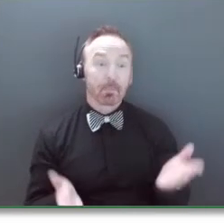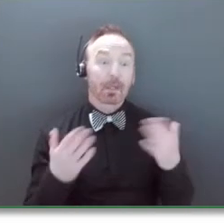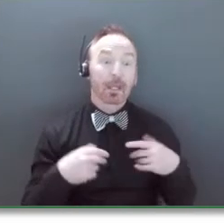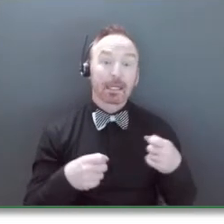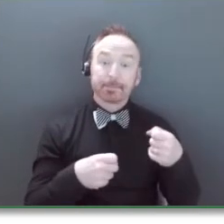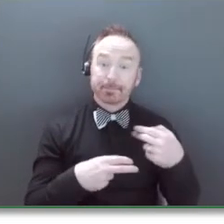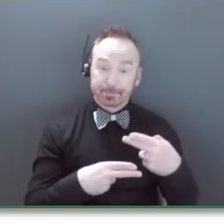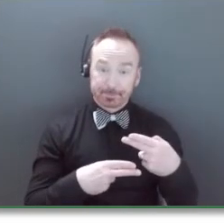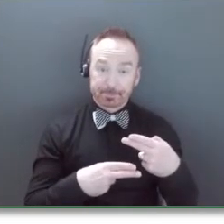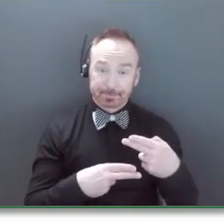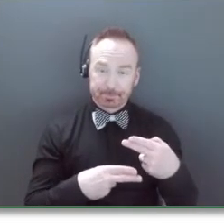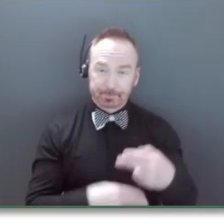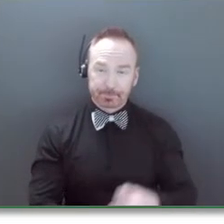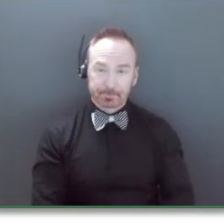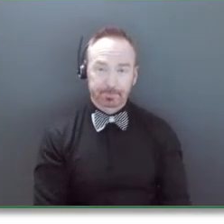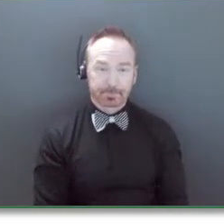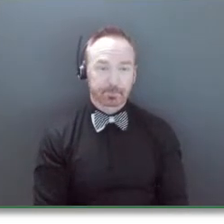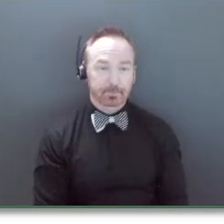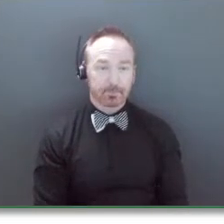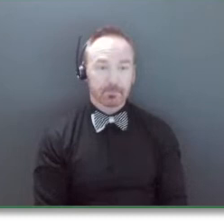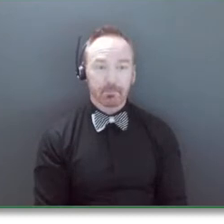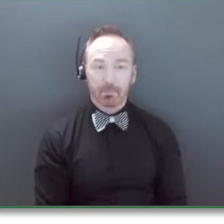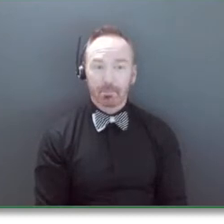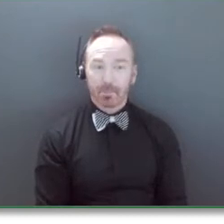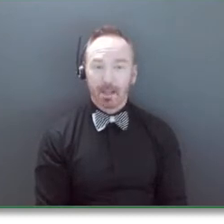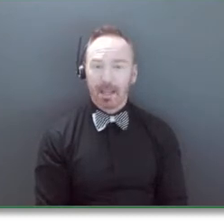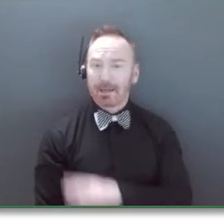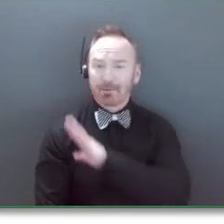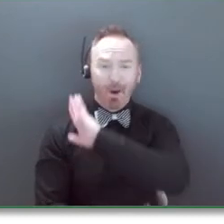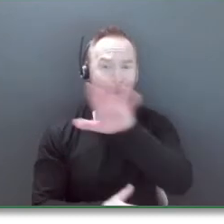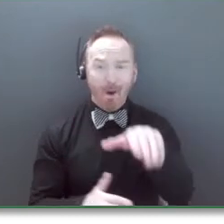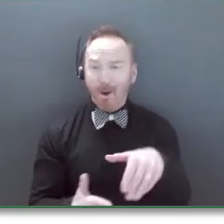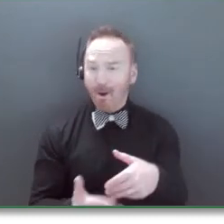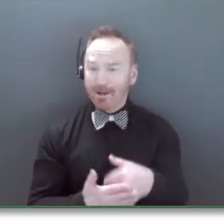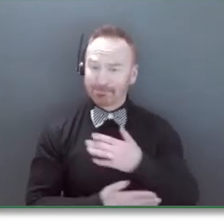And basically everyone has a good time. All all friends two-legged and